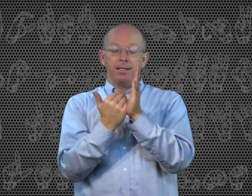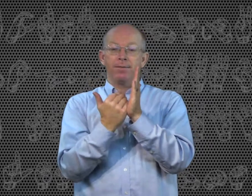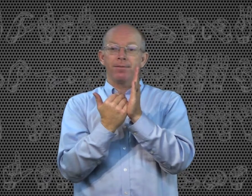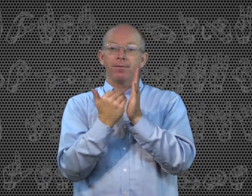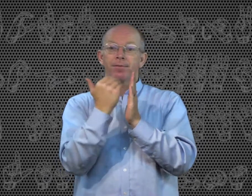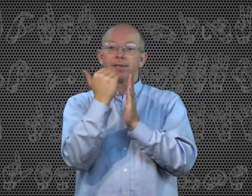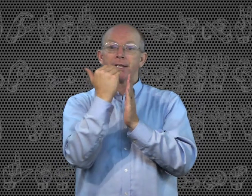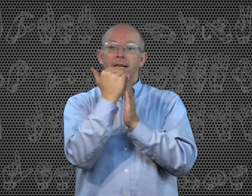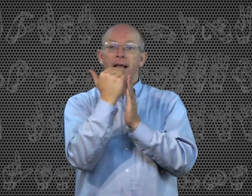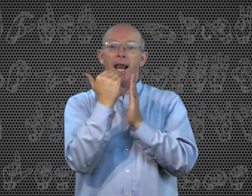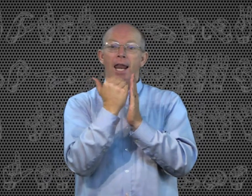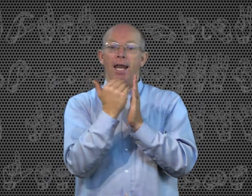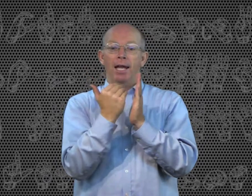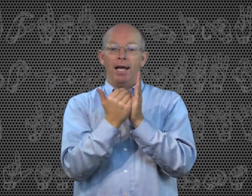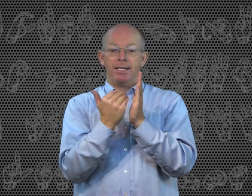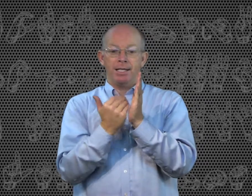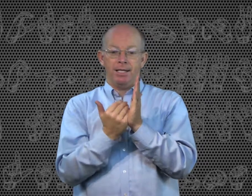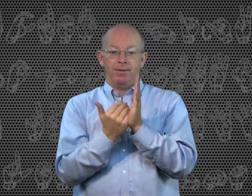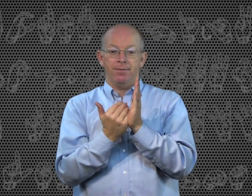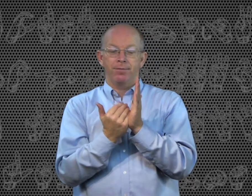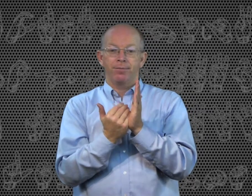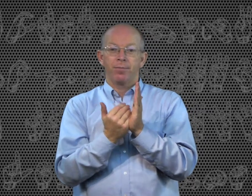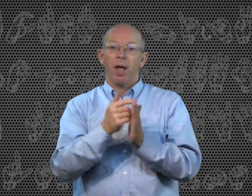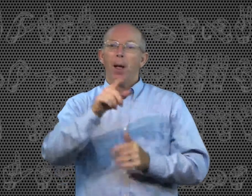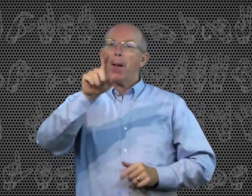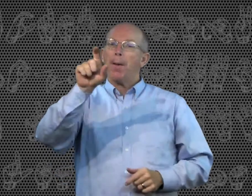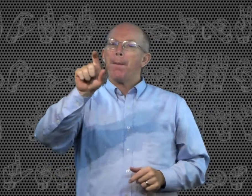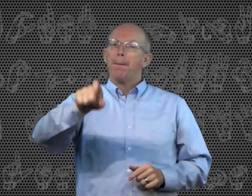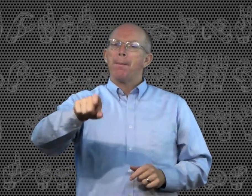LESSON LESSON